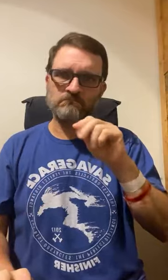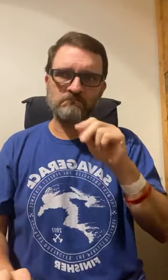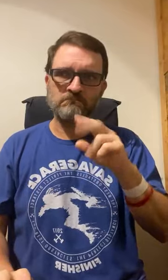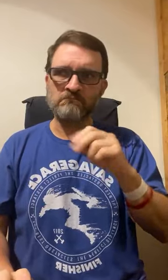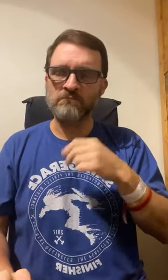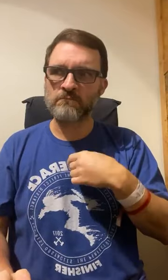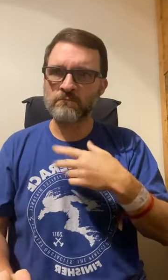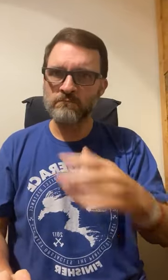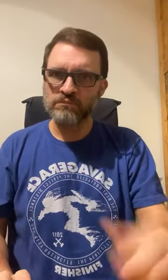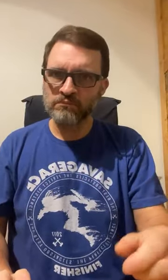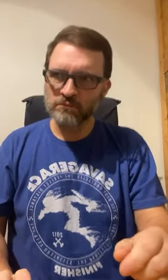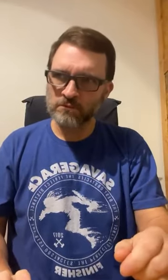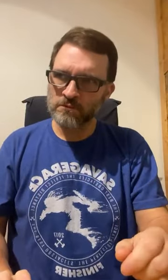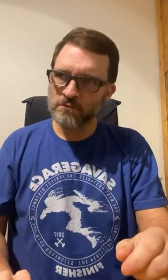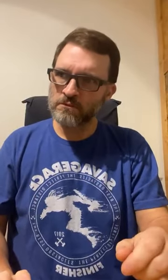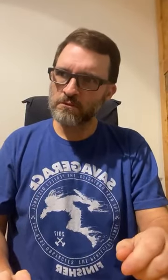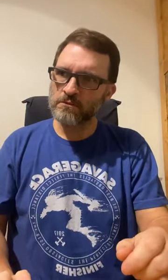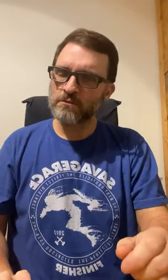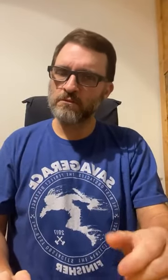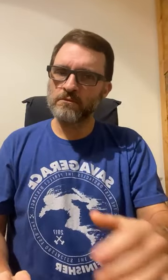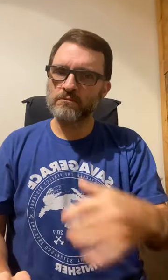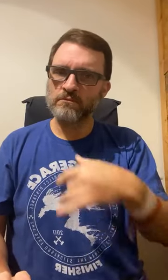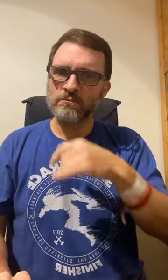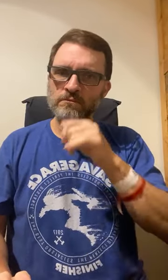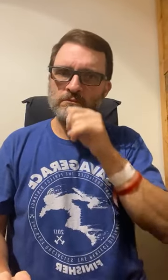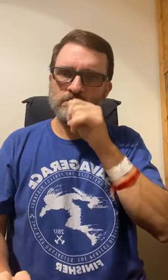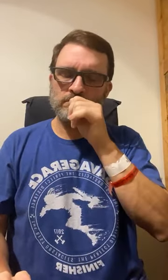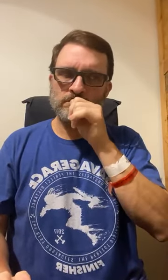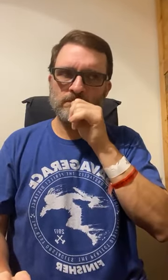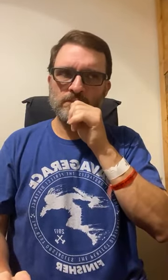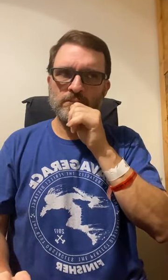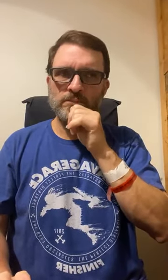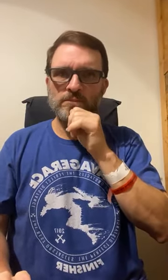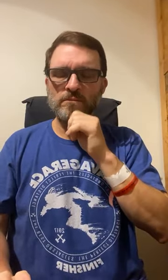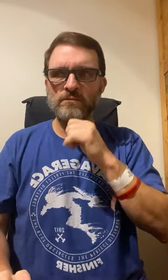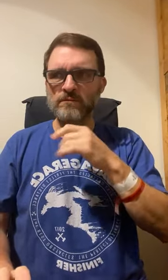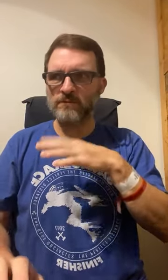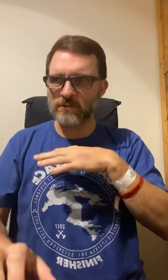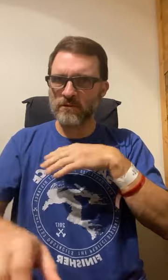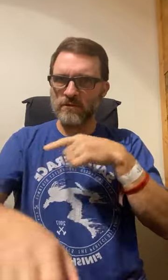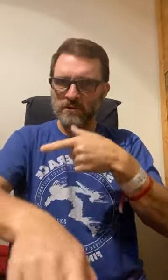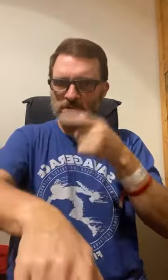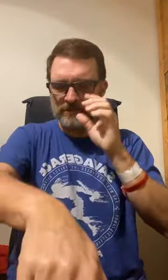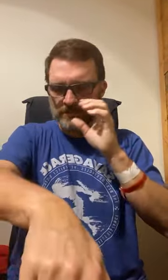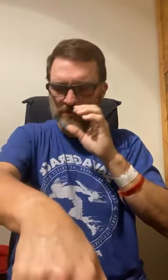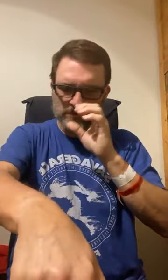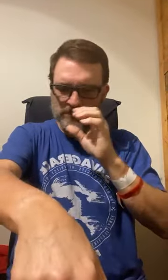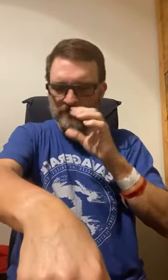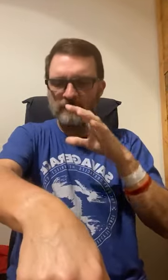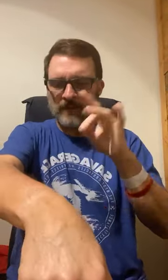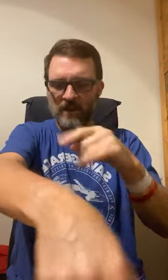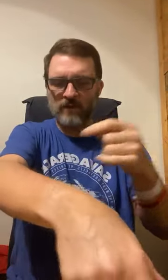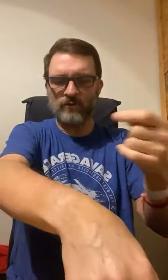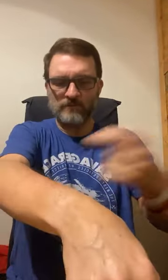They said I couldnt have a break. I had to suffer with more pain. They had to look for a good vein on my arm for new IV.